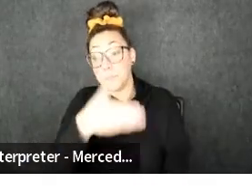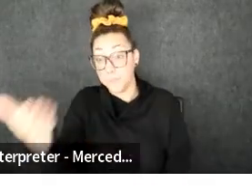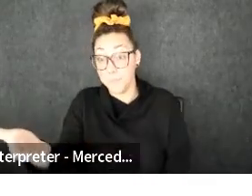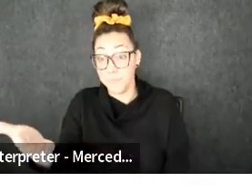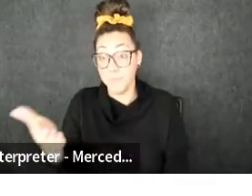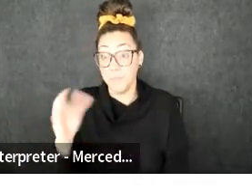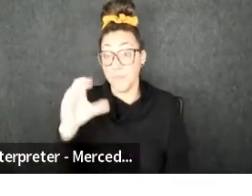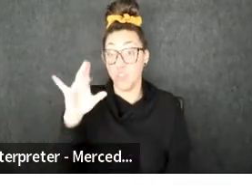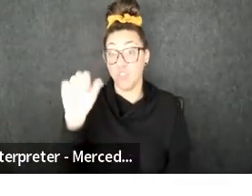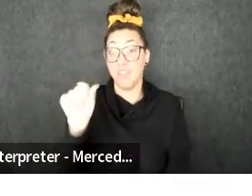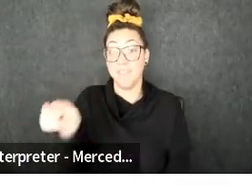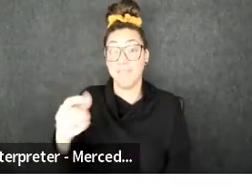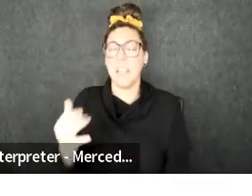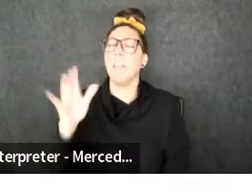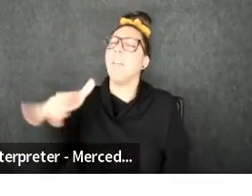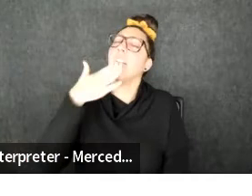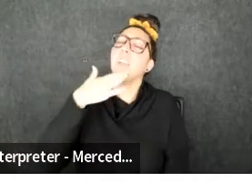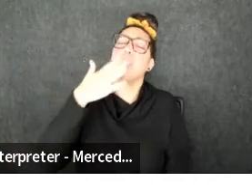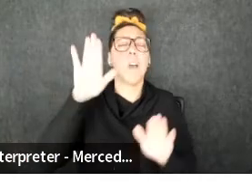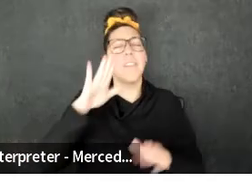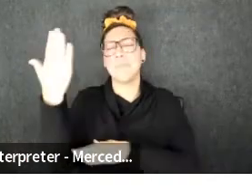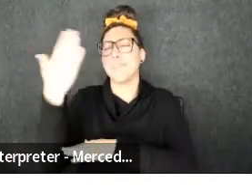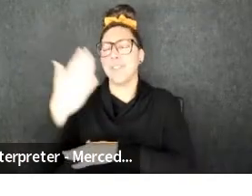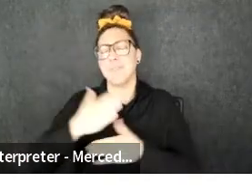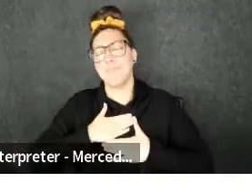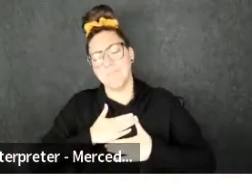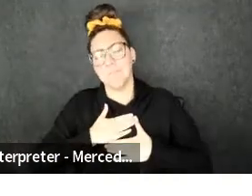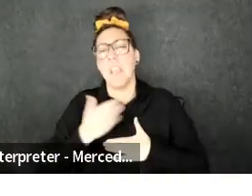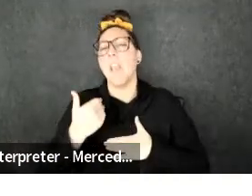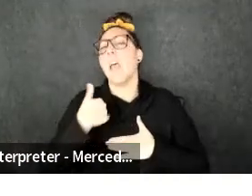Tasha, thank you for a great presentation. I have a question, Don.